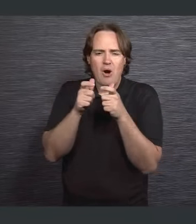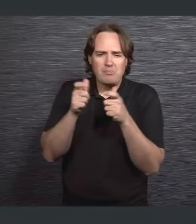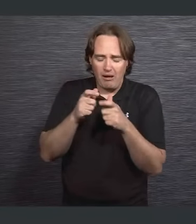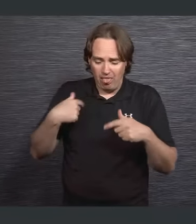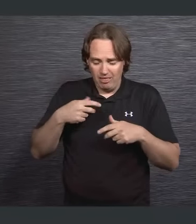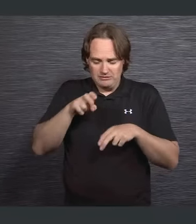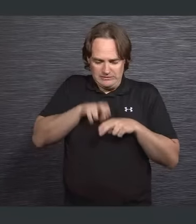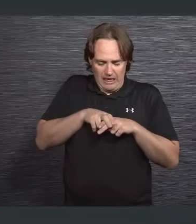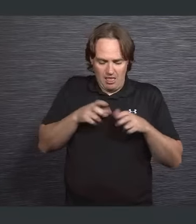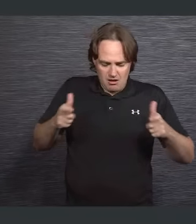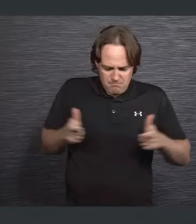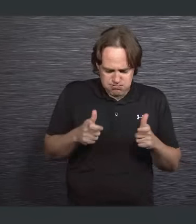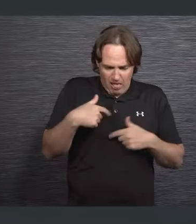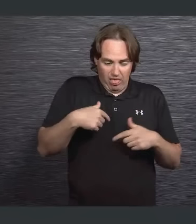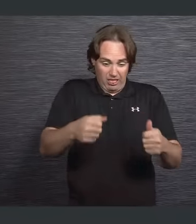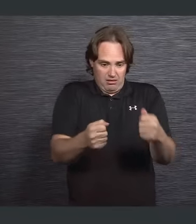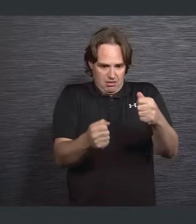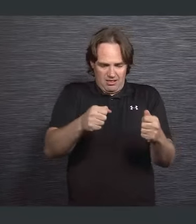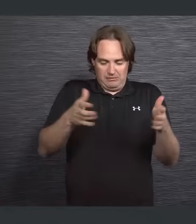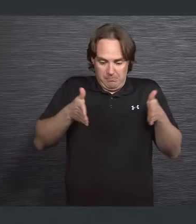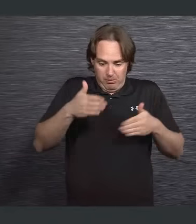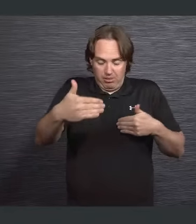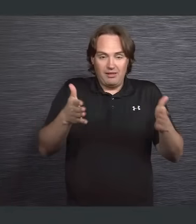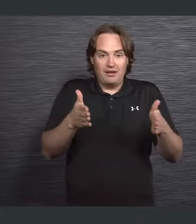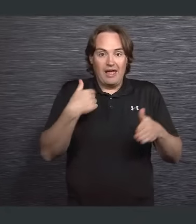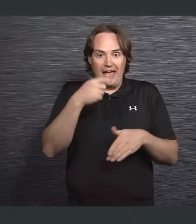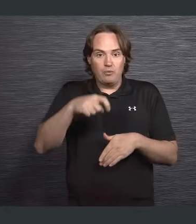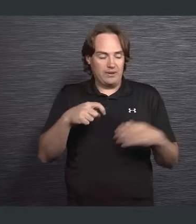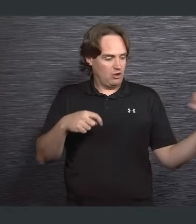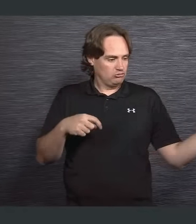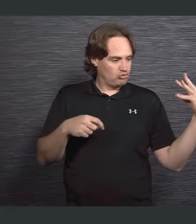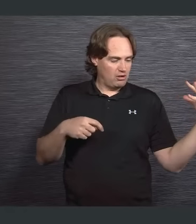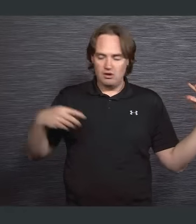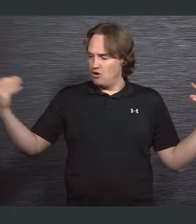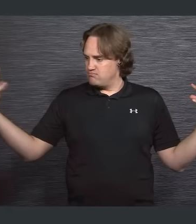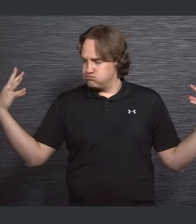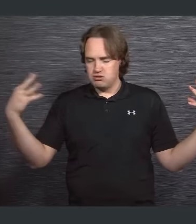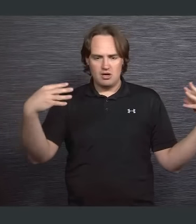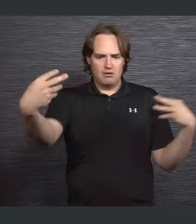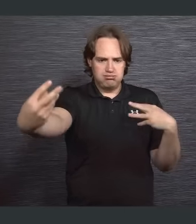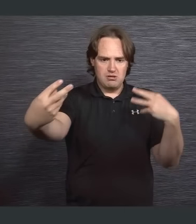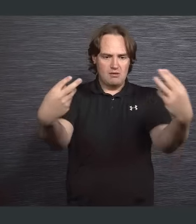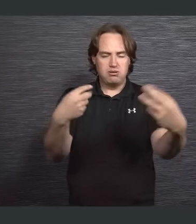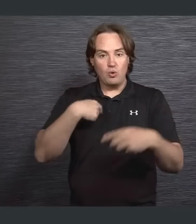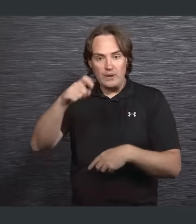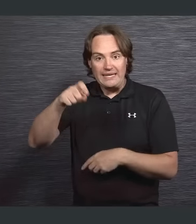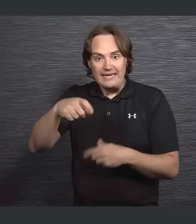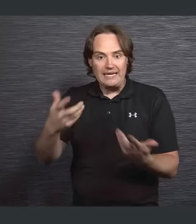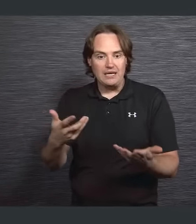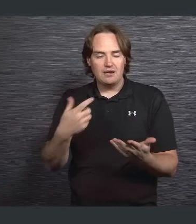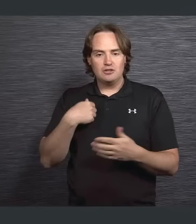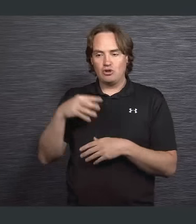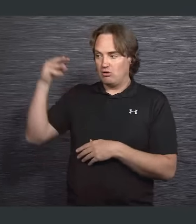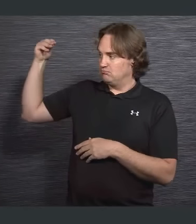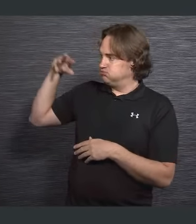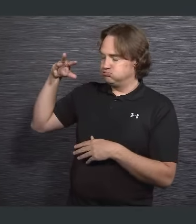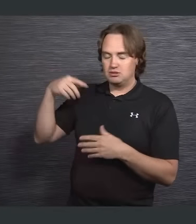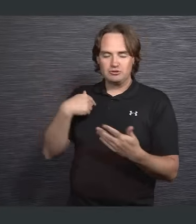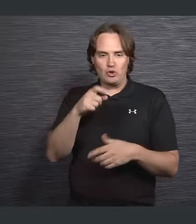And we needed to be able to shoot left to right, right to left for race footage, and then neutral, all right up with the actor.